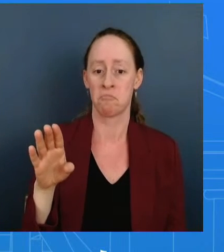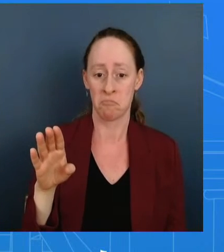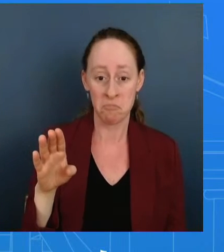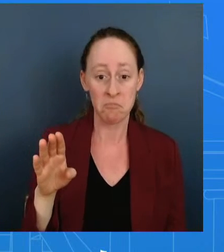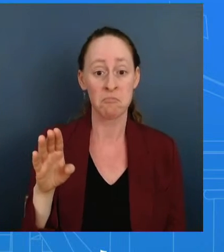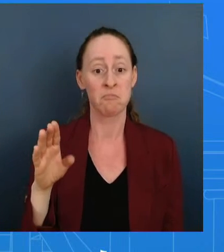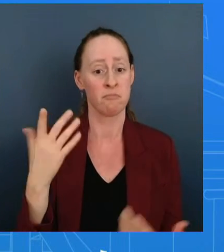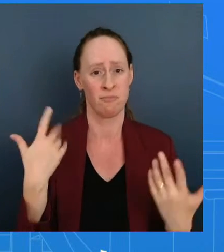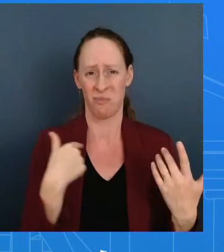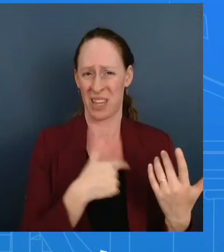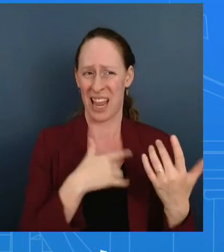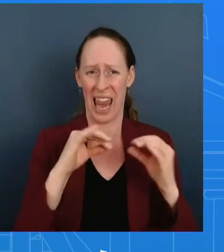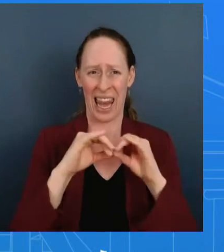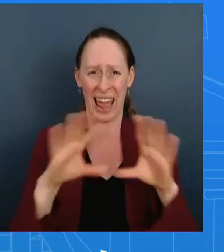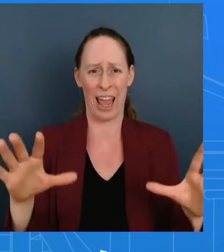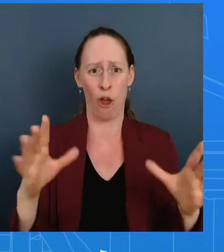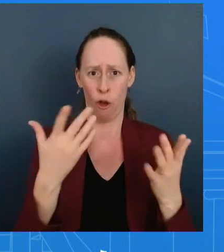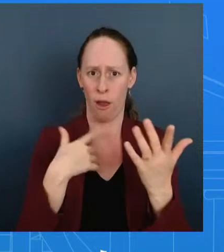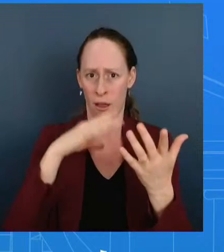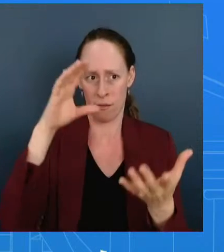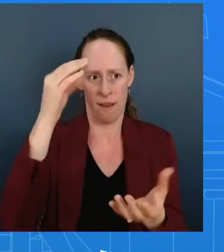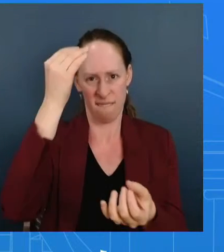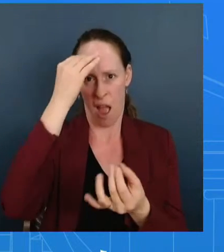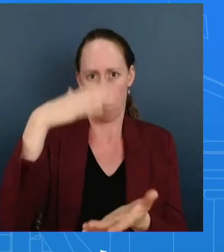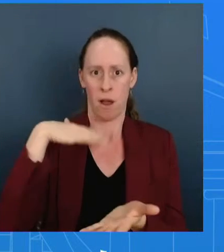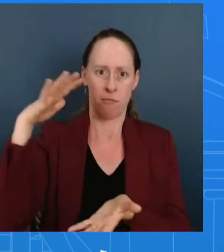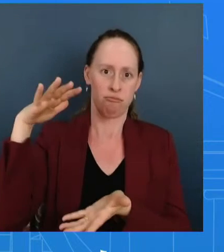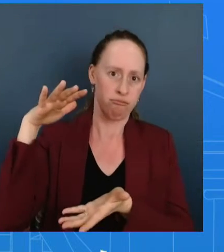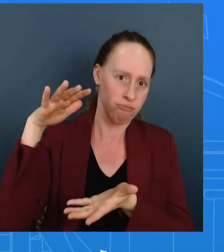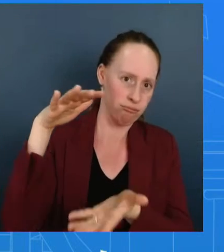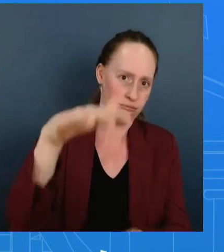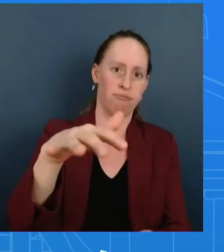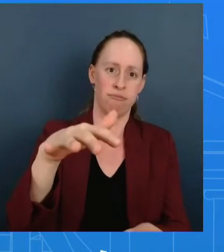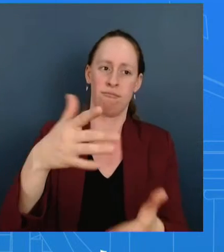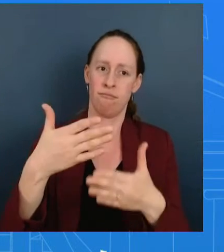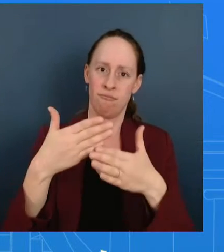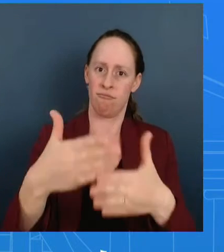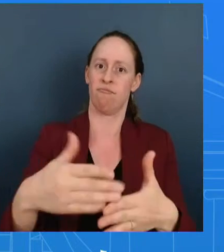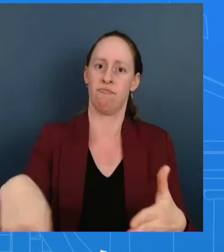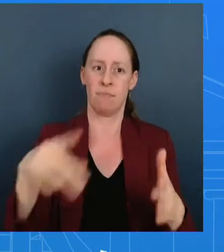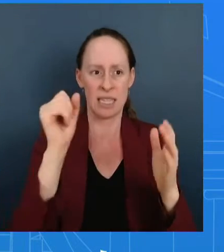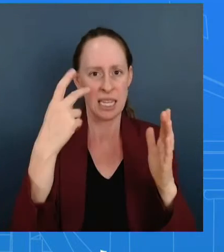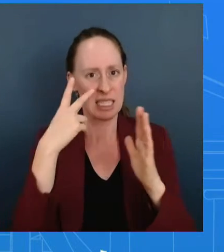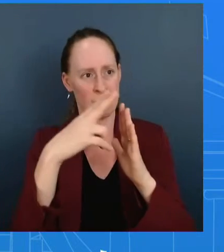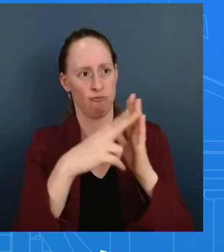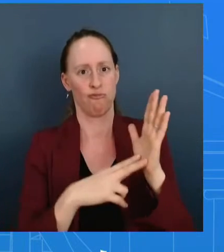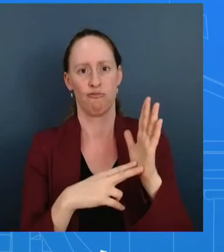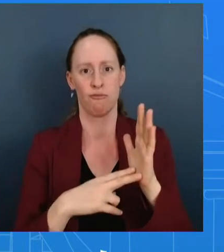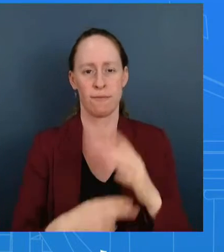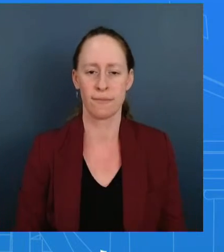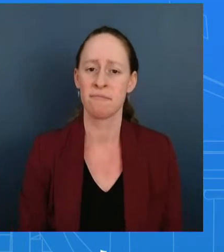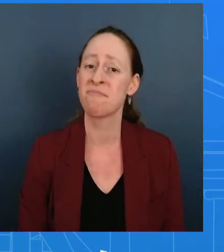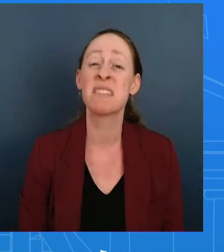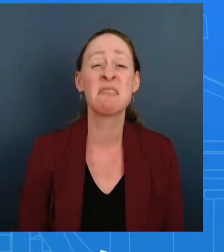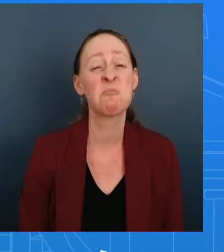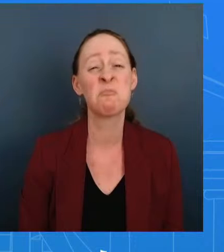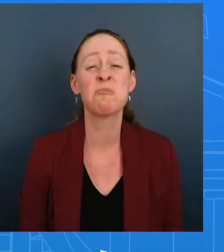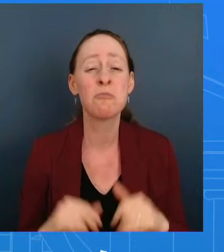And -- and, you know, as it relates to the check-ins, that is something that is common. The -- the president has a medical unit